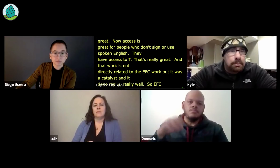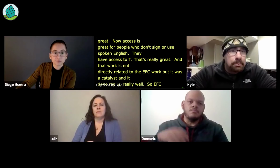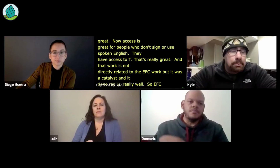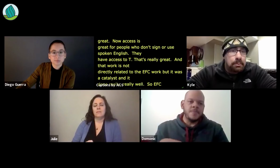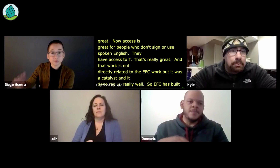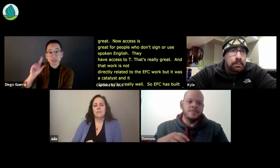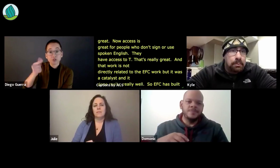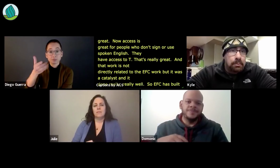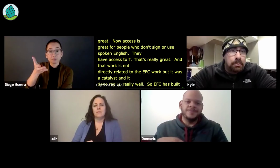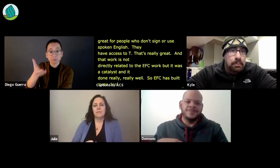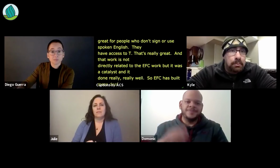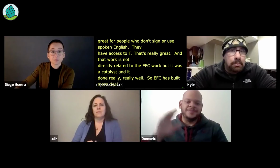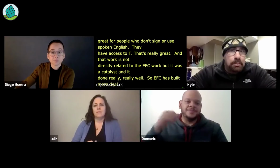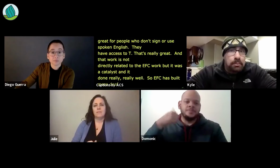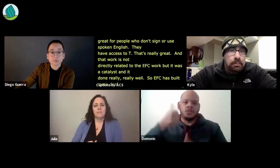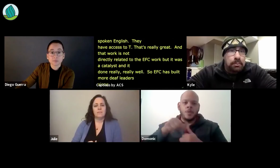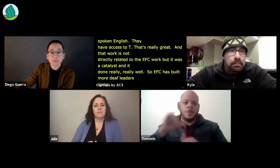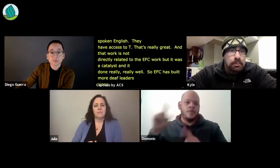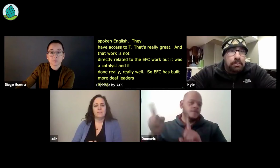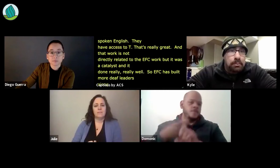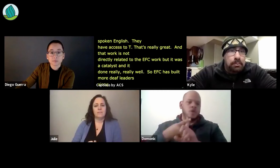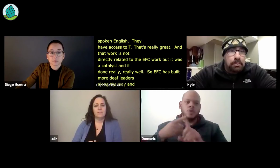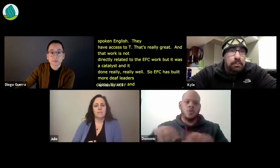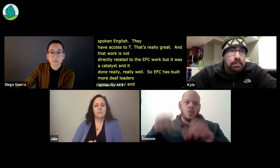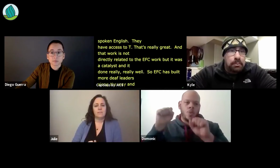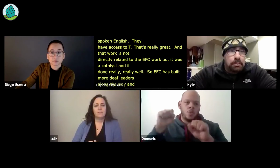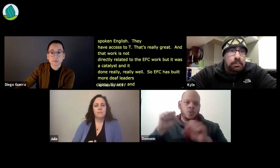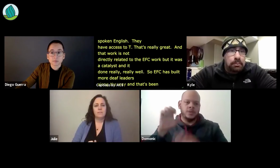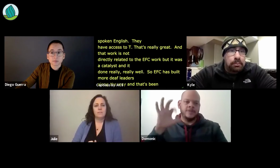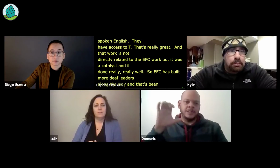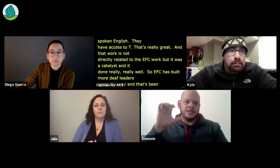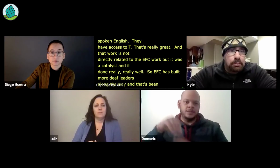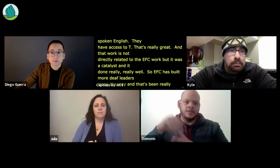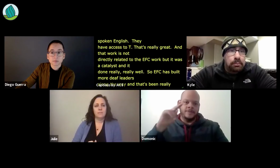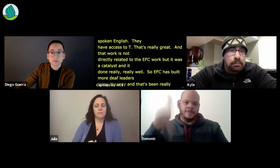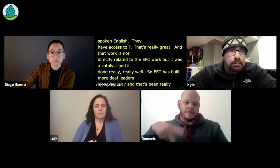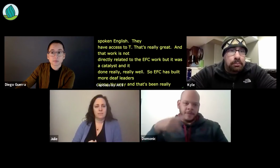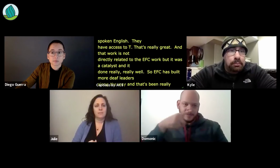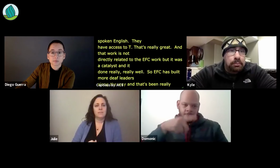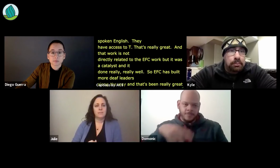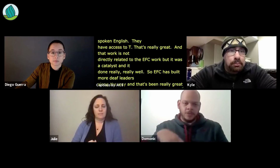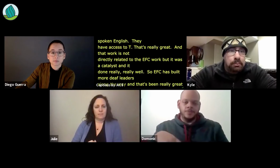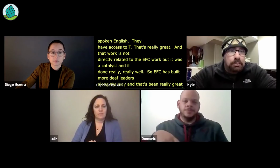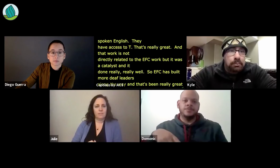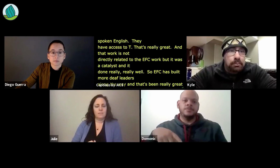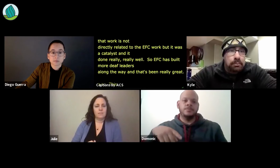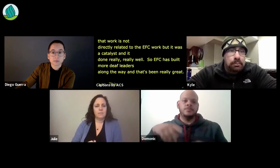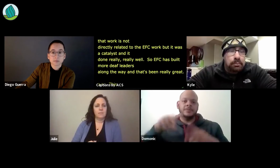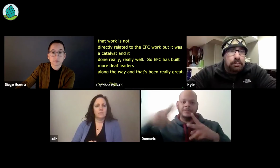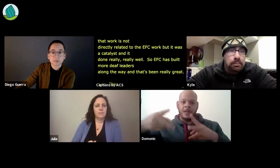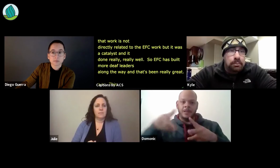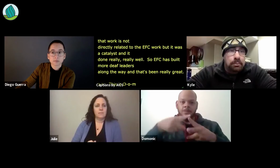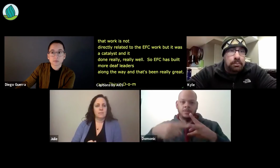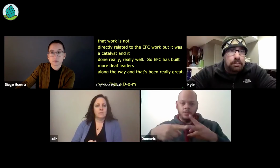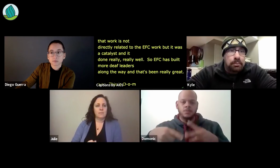And this is Dom responding. I remember the first event that was hosted, the EFC event in Philadelphia.